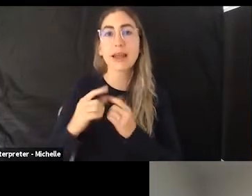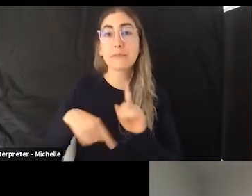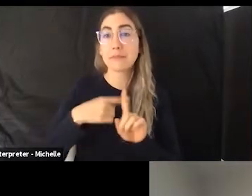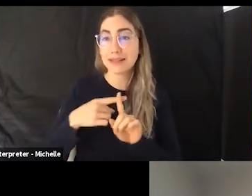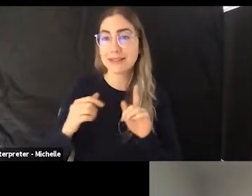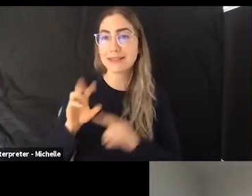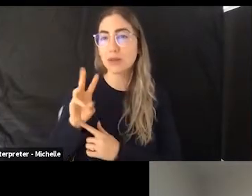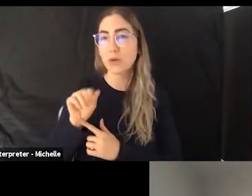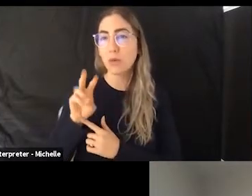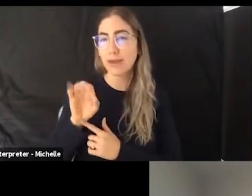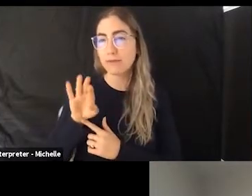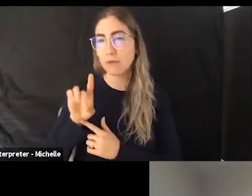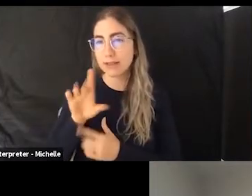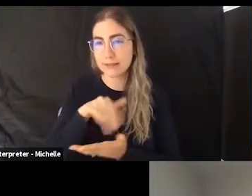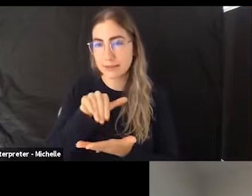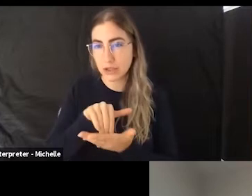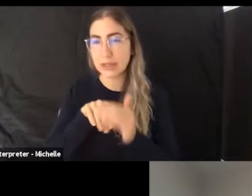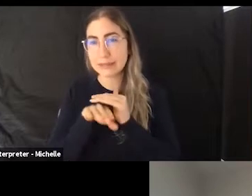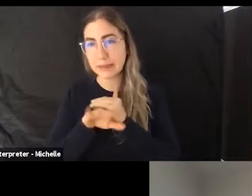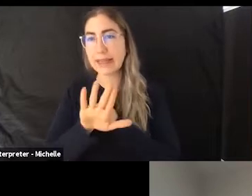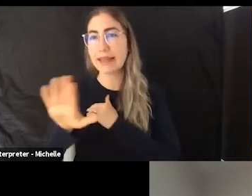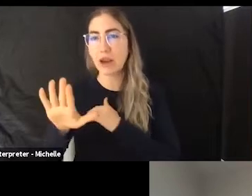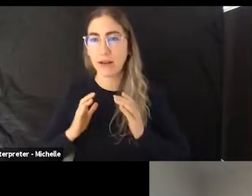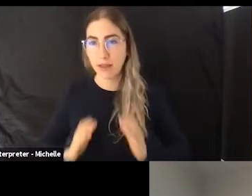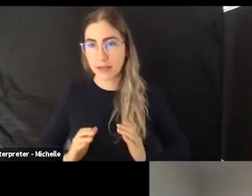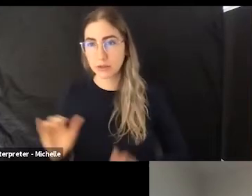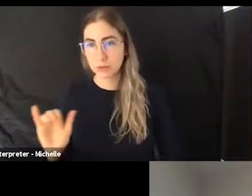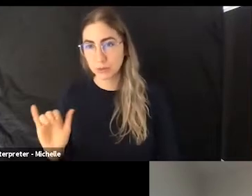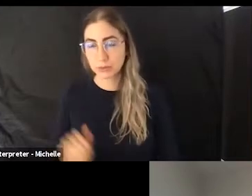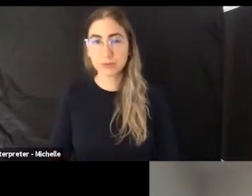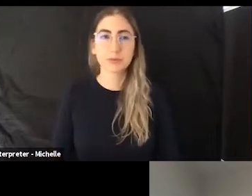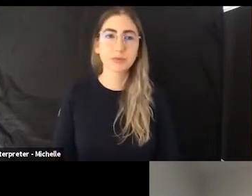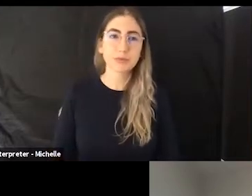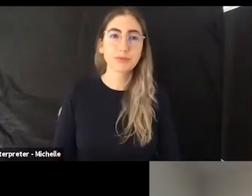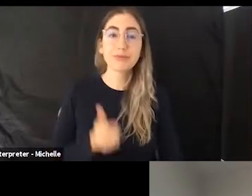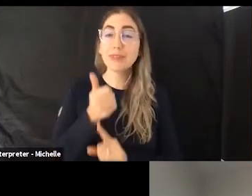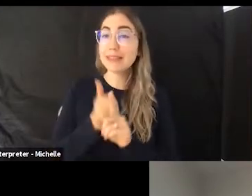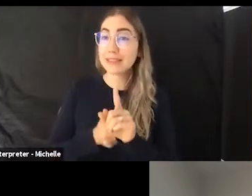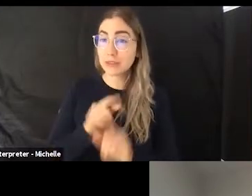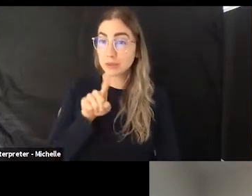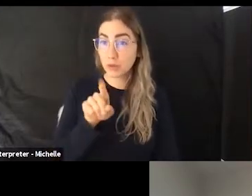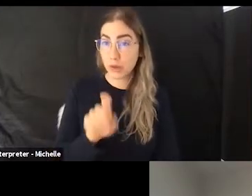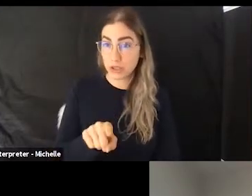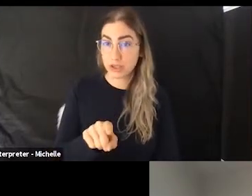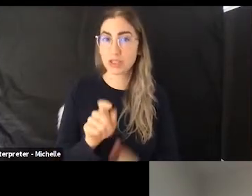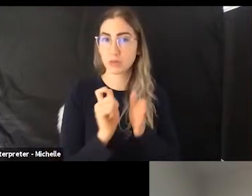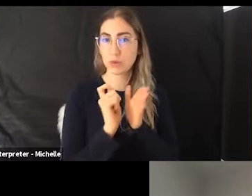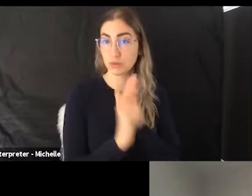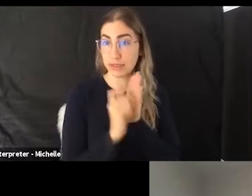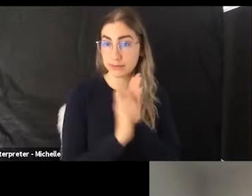FRONT CENTRE FOR COMMUNICATION ACCESSIBILITY MEMBERS AND CLIENTS. EACH QUESTION WAS NOT ONLY IN WRITTEN FORMAT EACH QUESTION WAS NOT ONLY IN WRITTEN FORMAT BUT ALSO